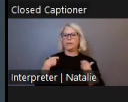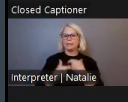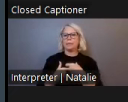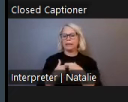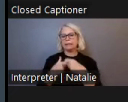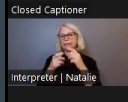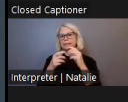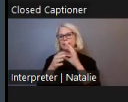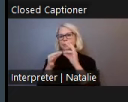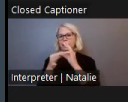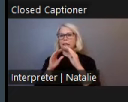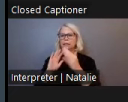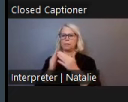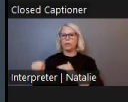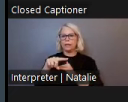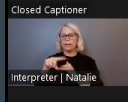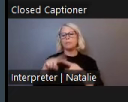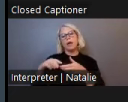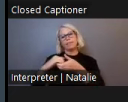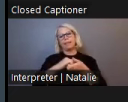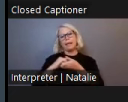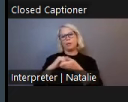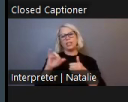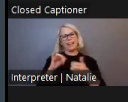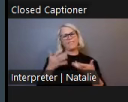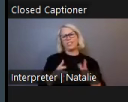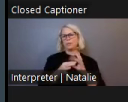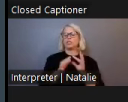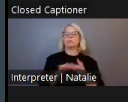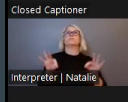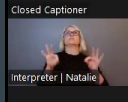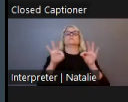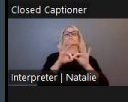sure that the trust is there to share that information with the community.